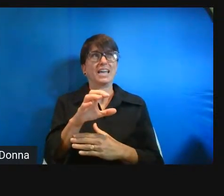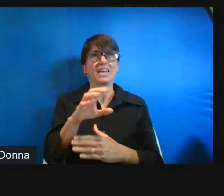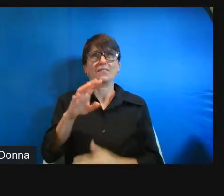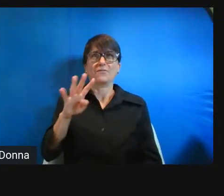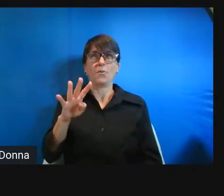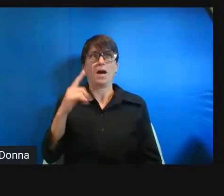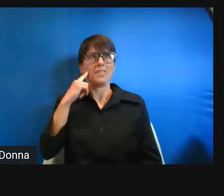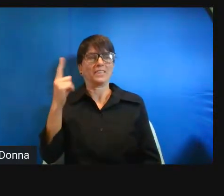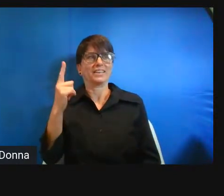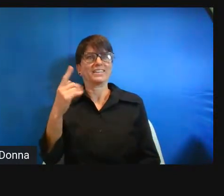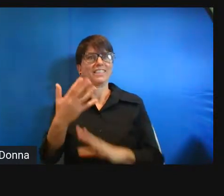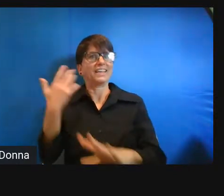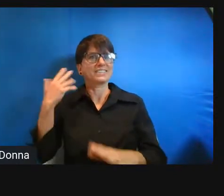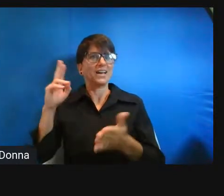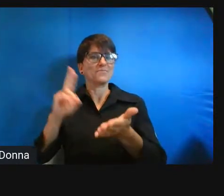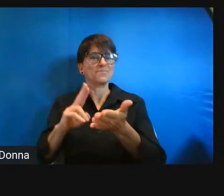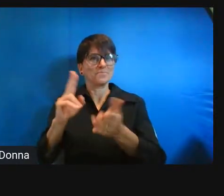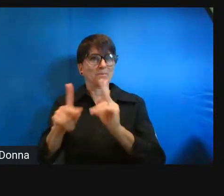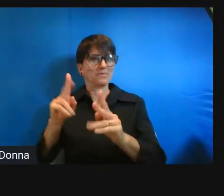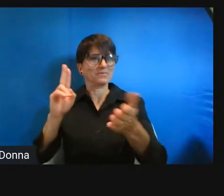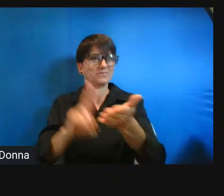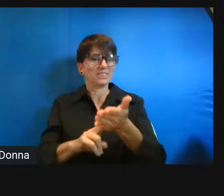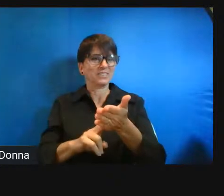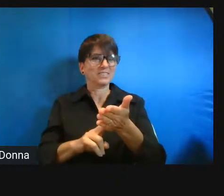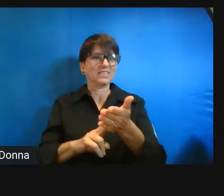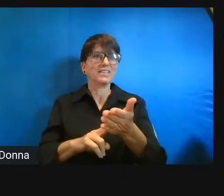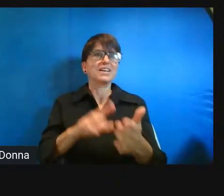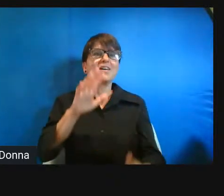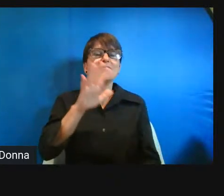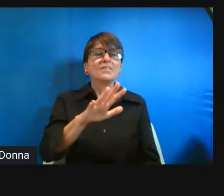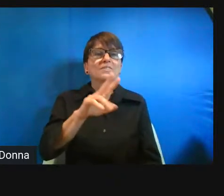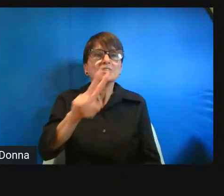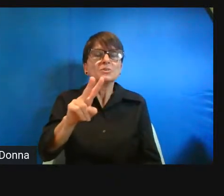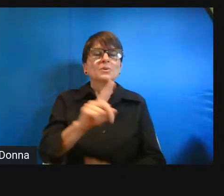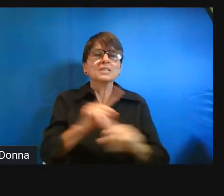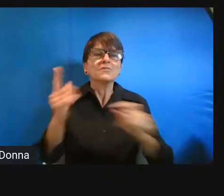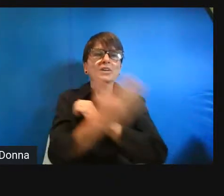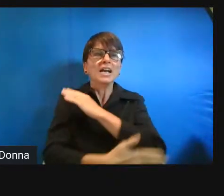and discussions and edge and we were excited this year to have over 1600